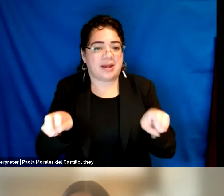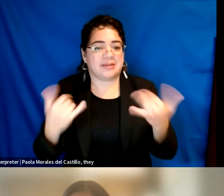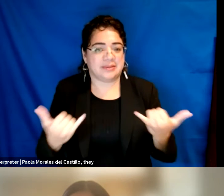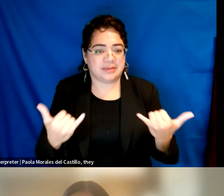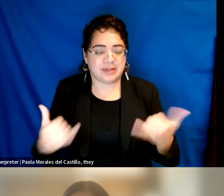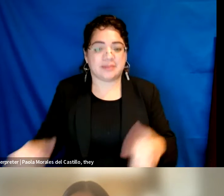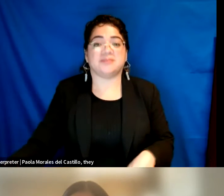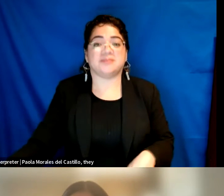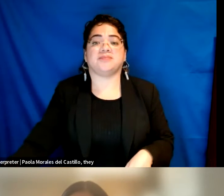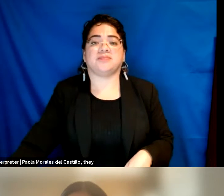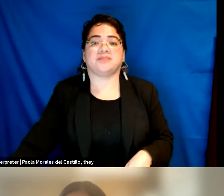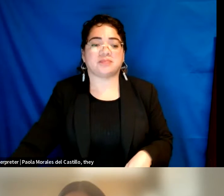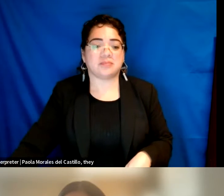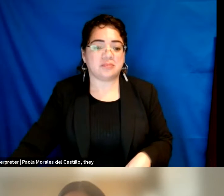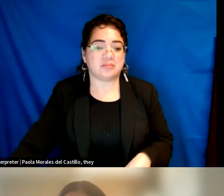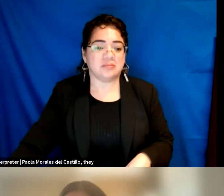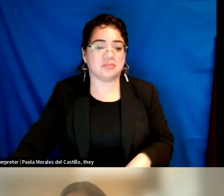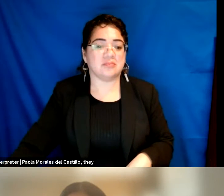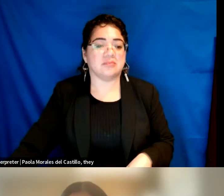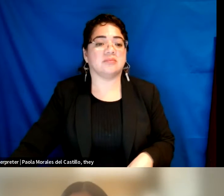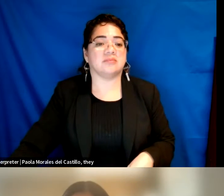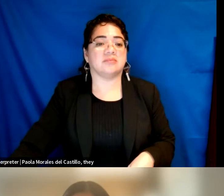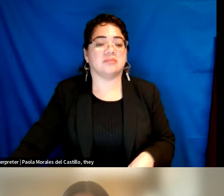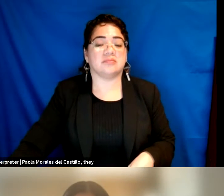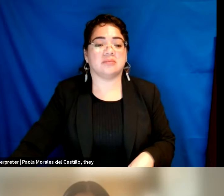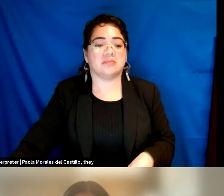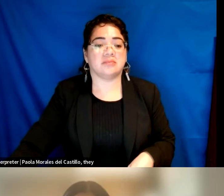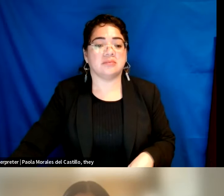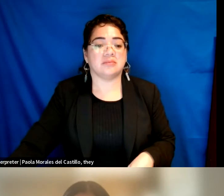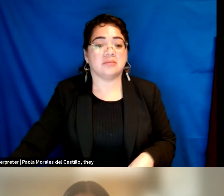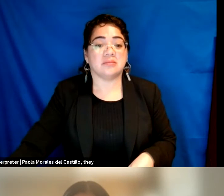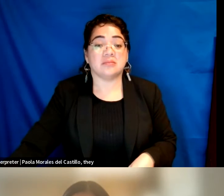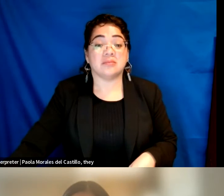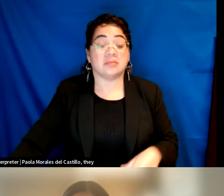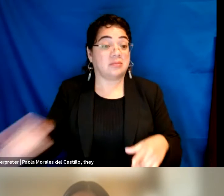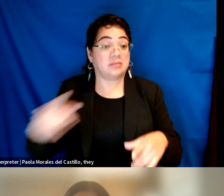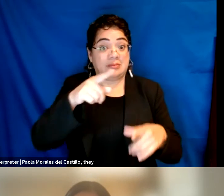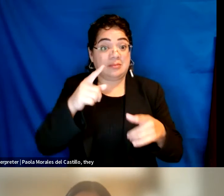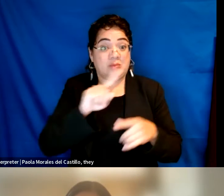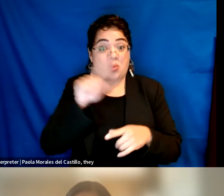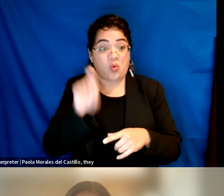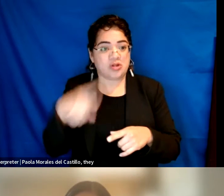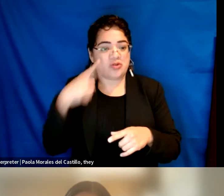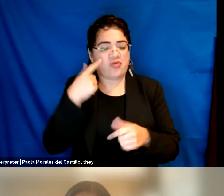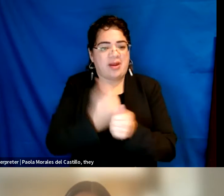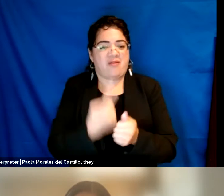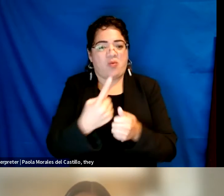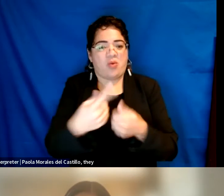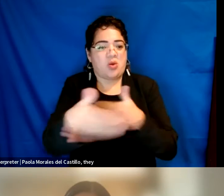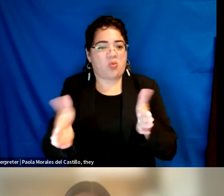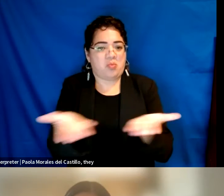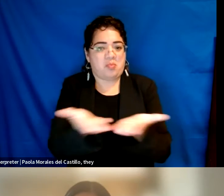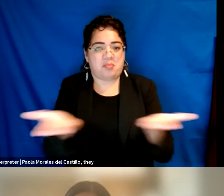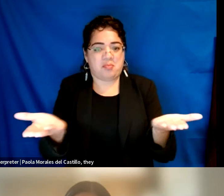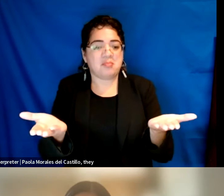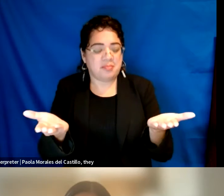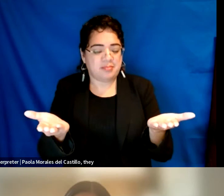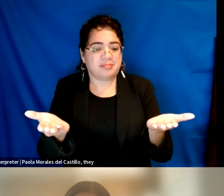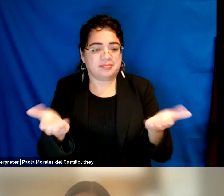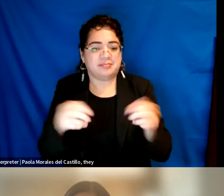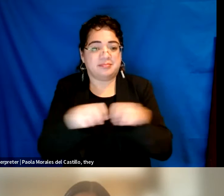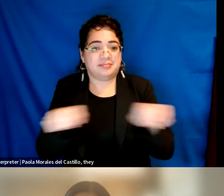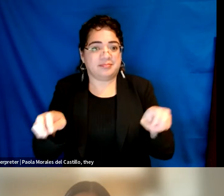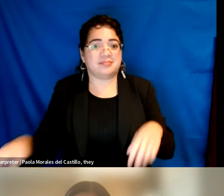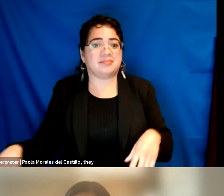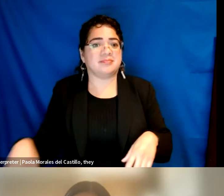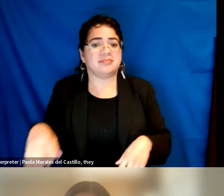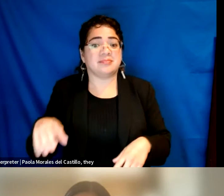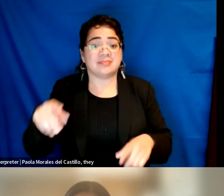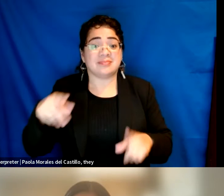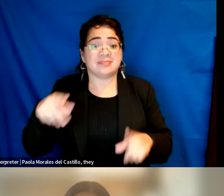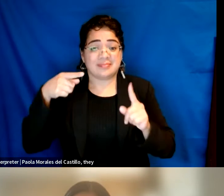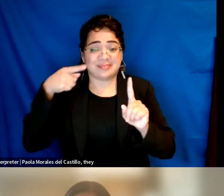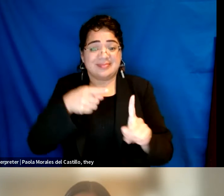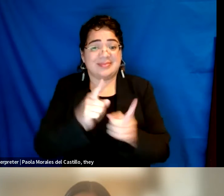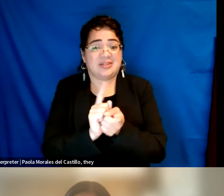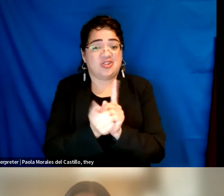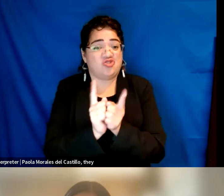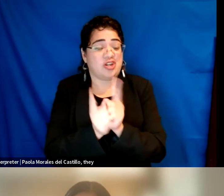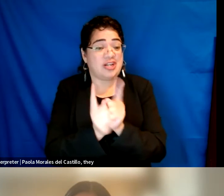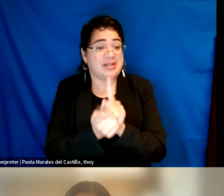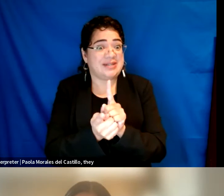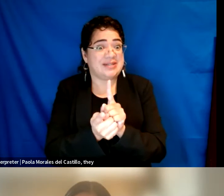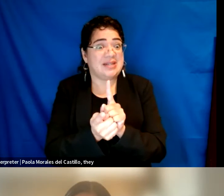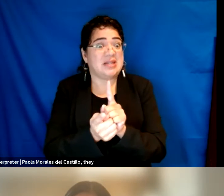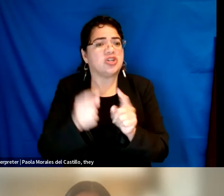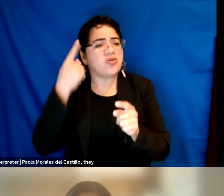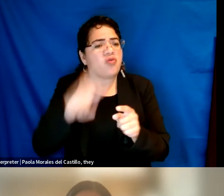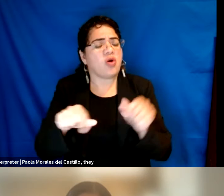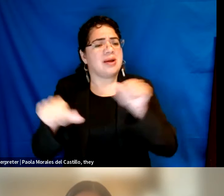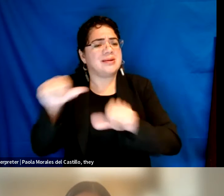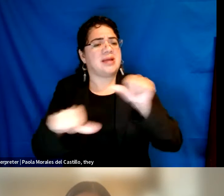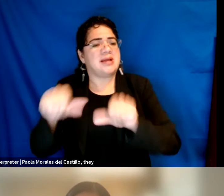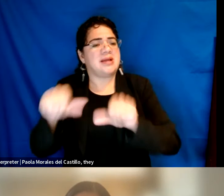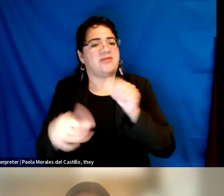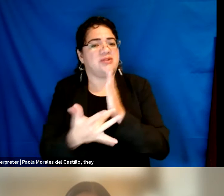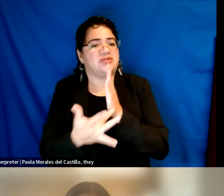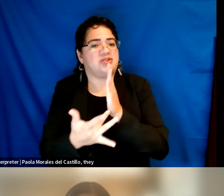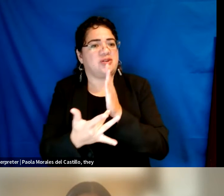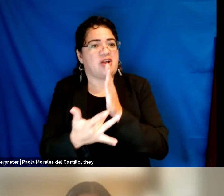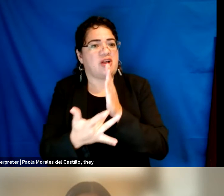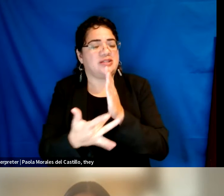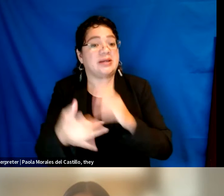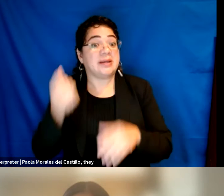Annabelle Lolinco (she/her): so uh, this is one for uh everyone in the room. Uh how can one deal with translations in the context of scientific terminology? So what happens when there isn't